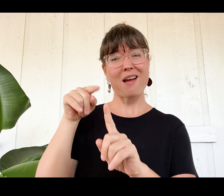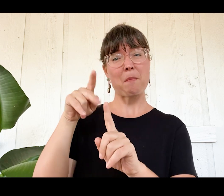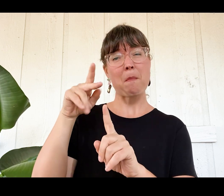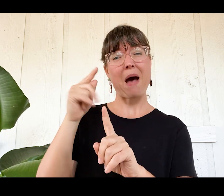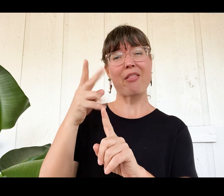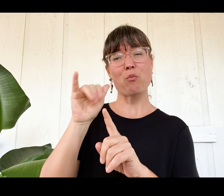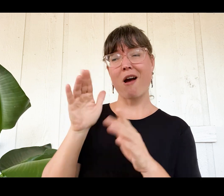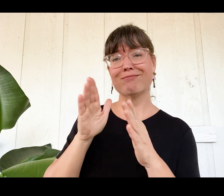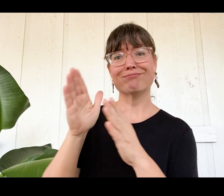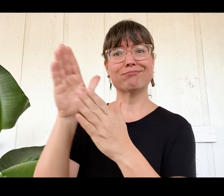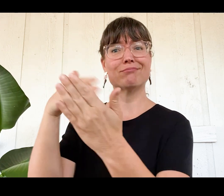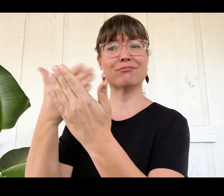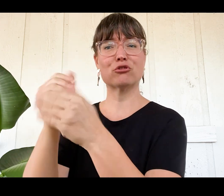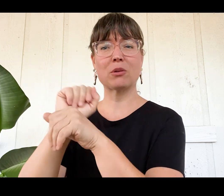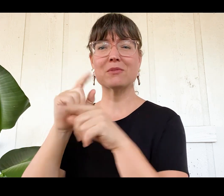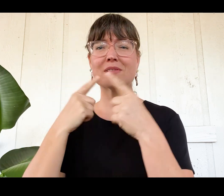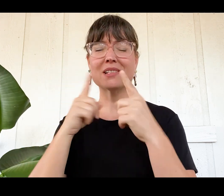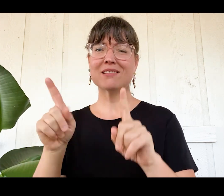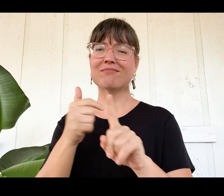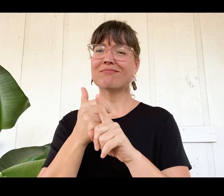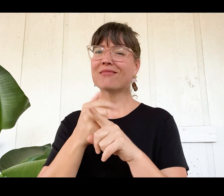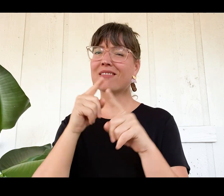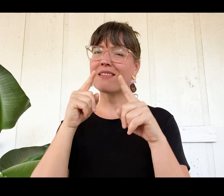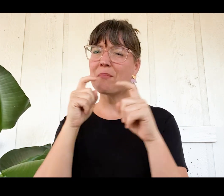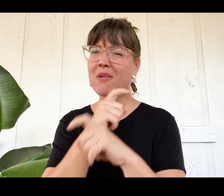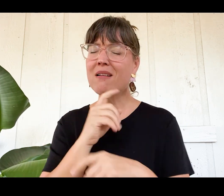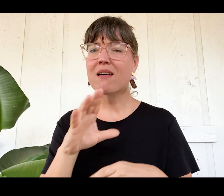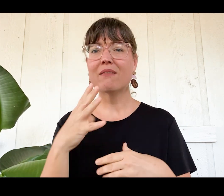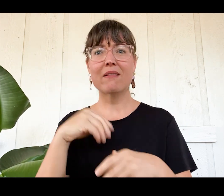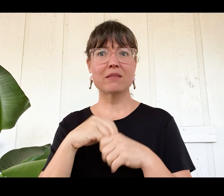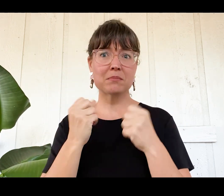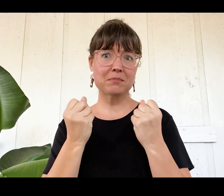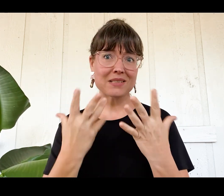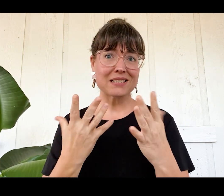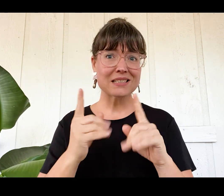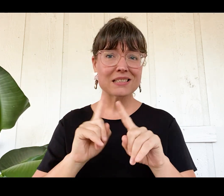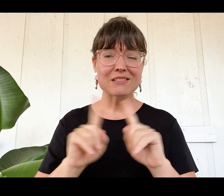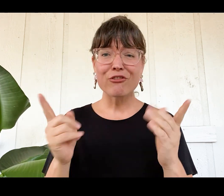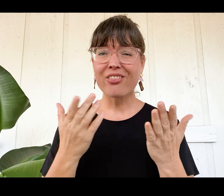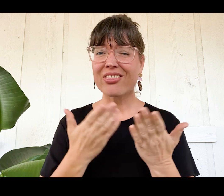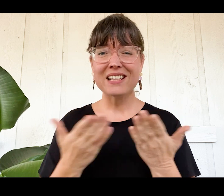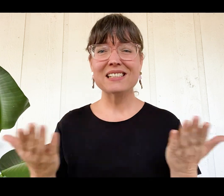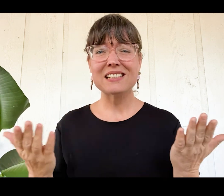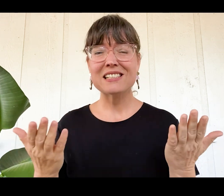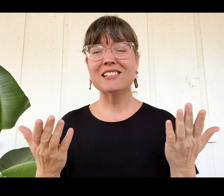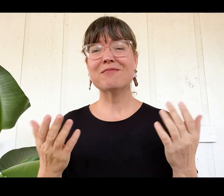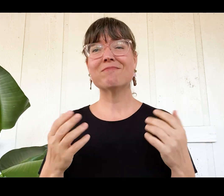We know the journey to successful employment can be complicated as it involves many different things.